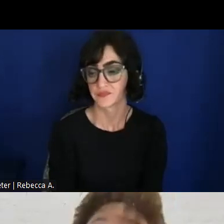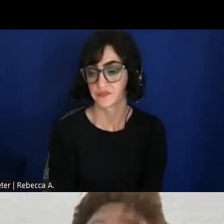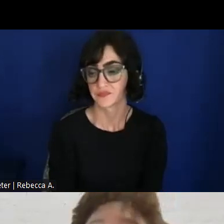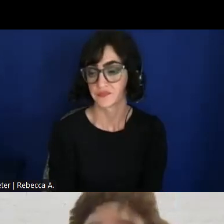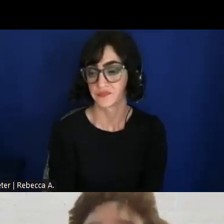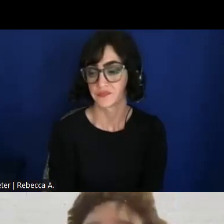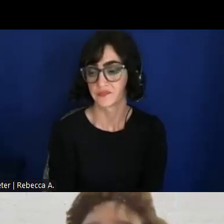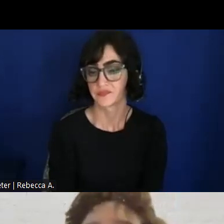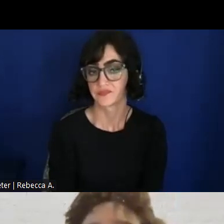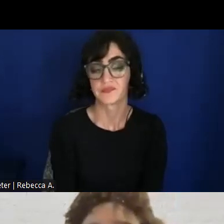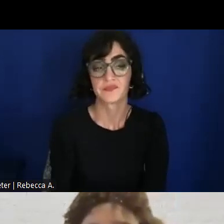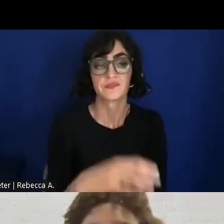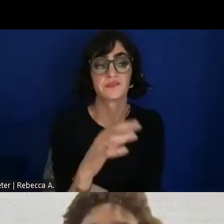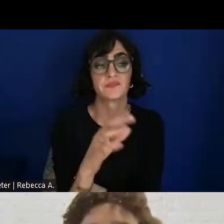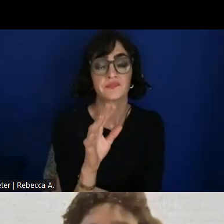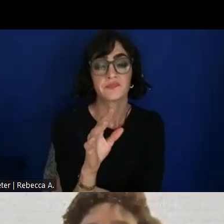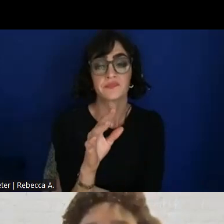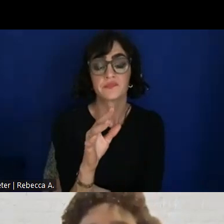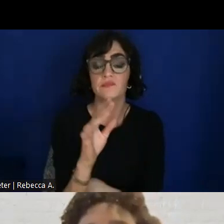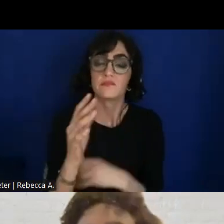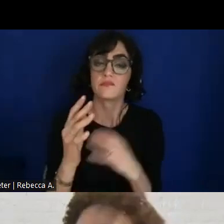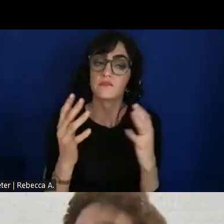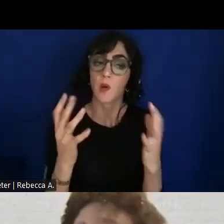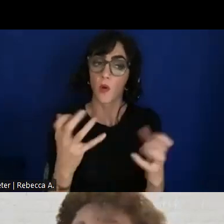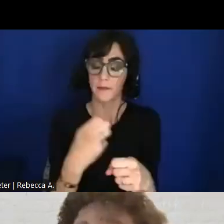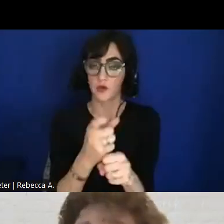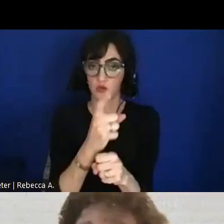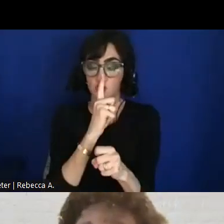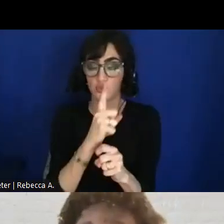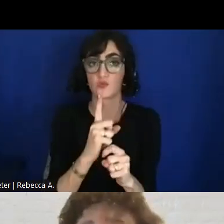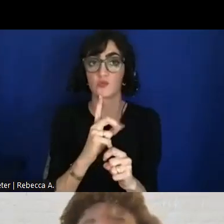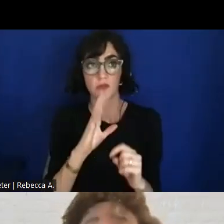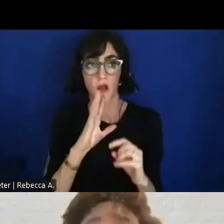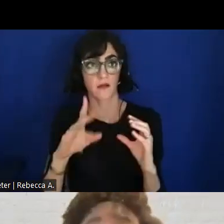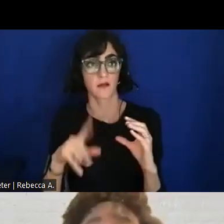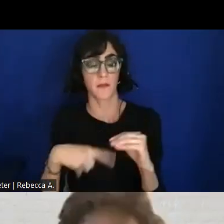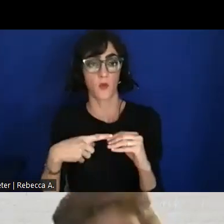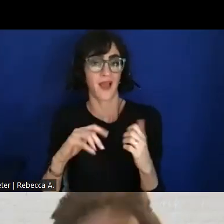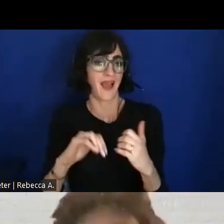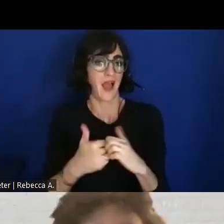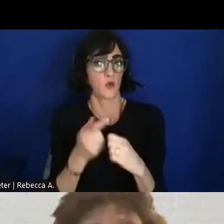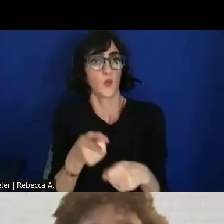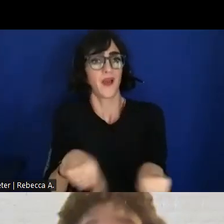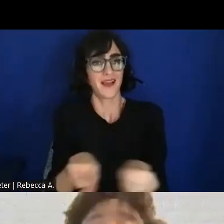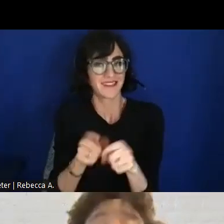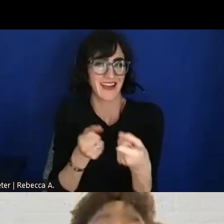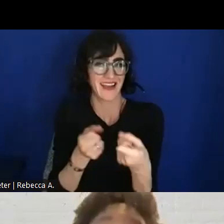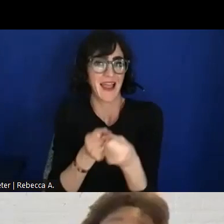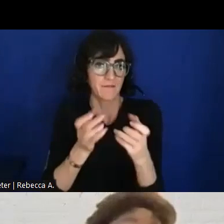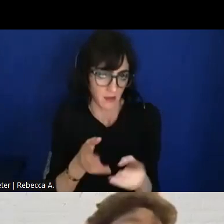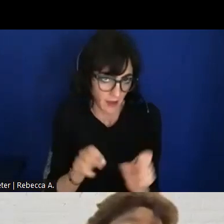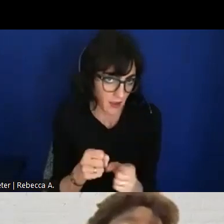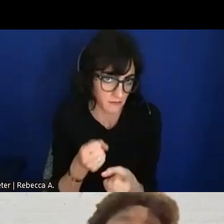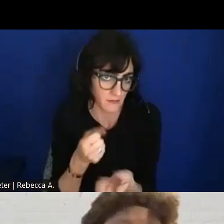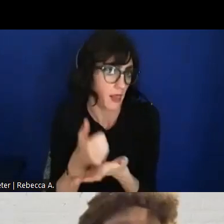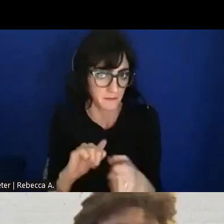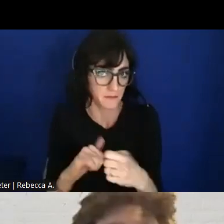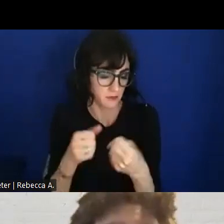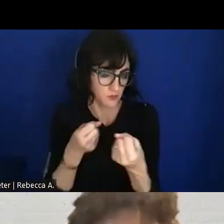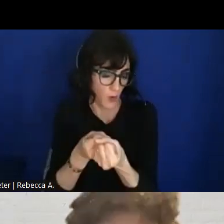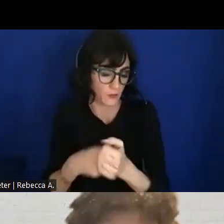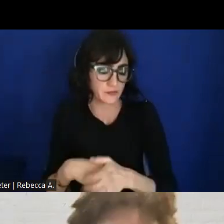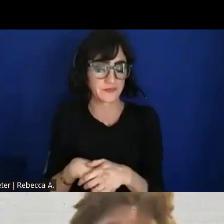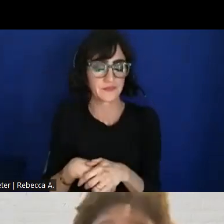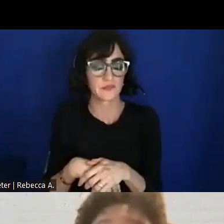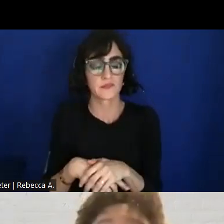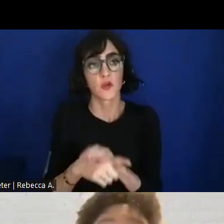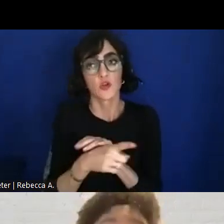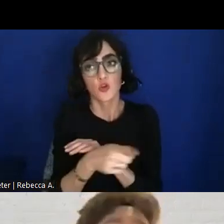talk about um what you can do as an advocate. Basically you all are already doing a lot